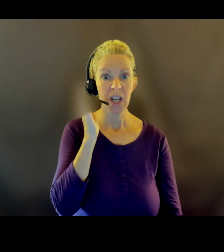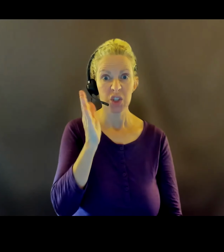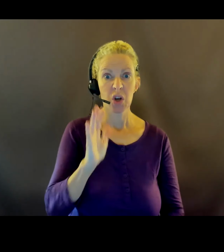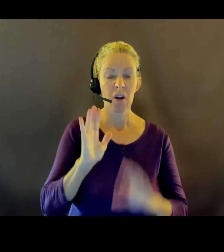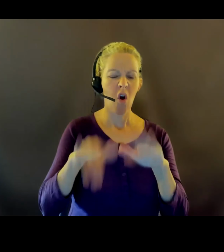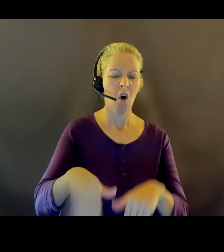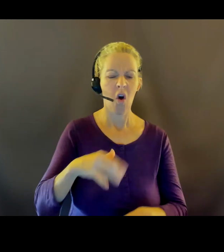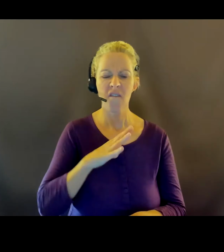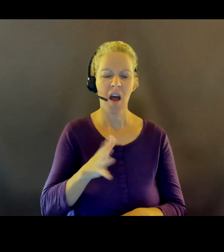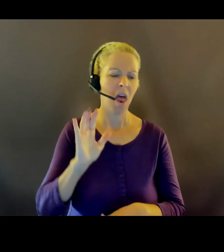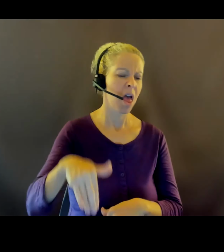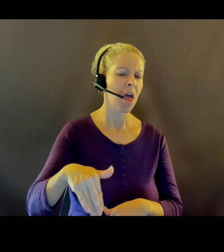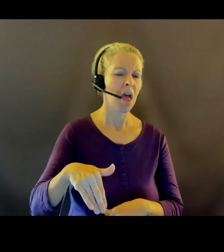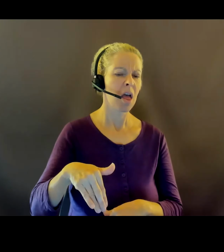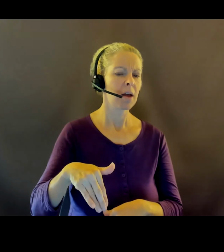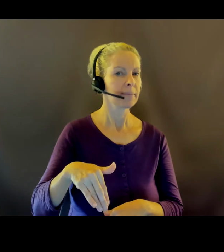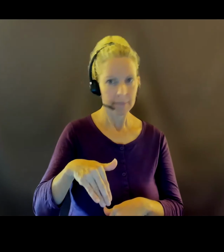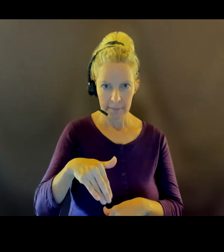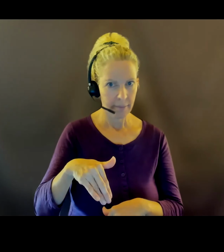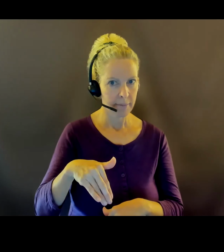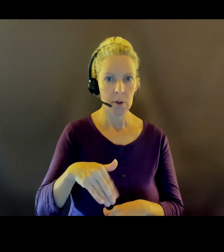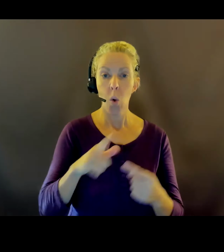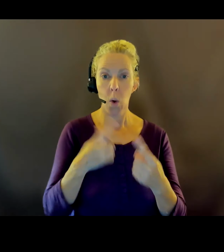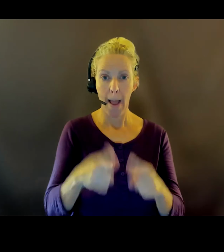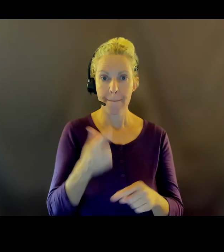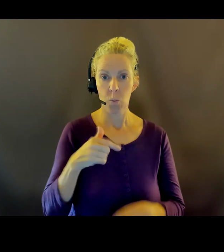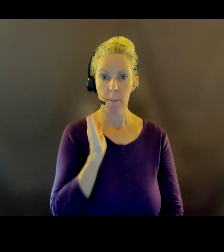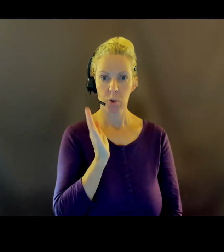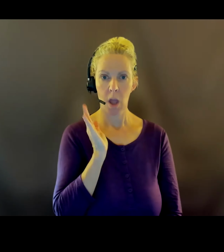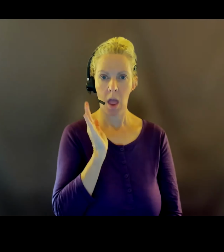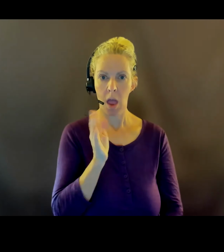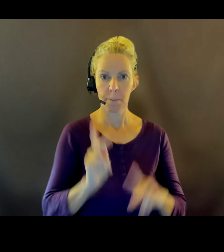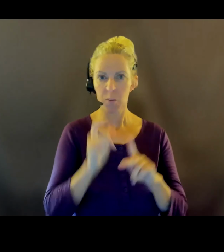People do not feel included, that's how they feel.